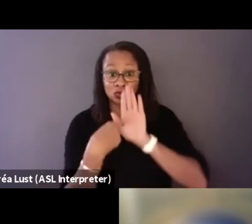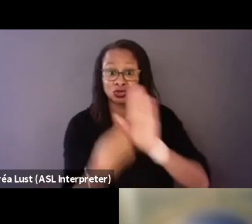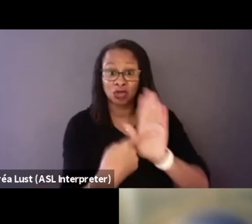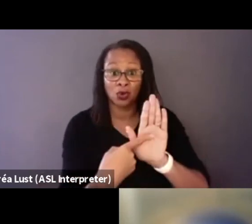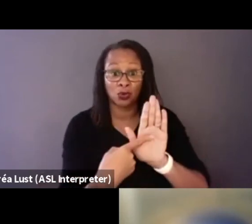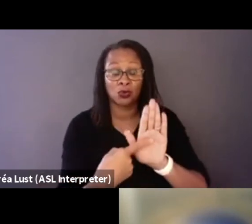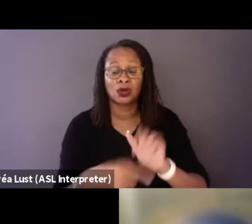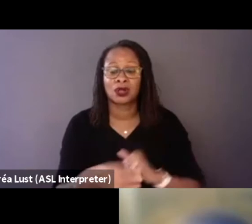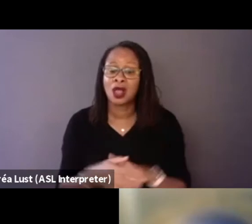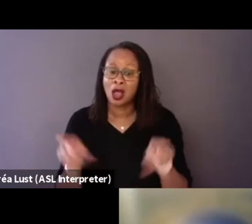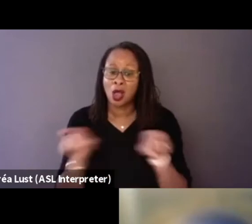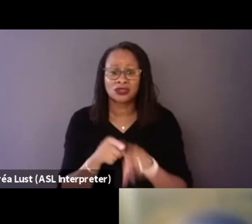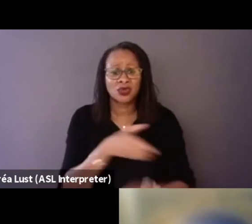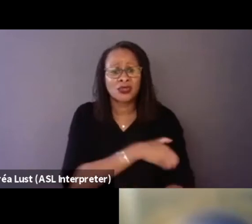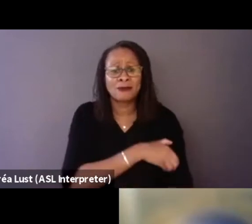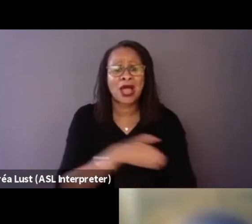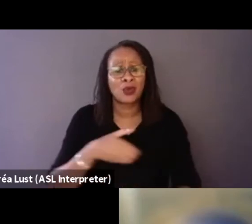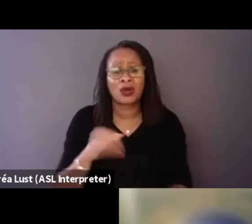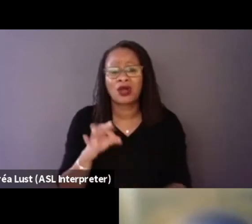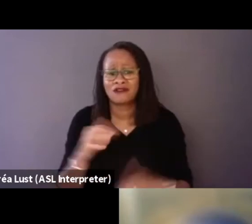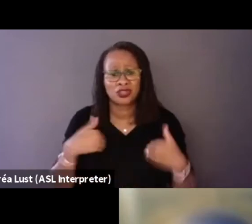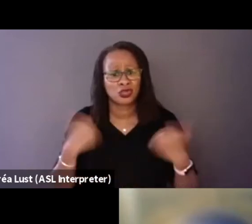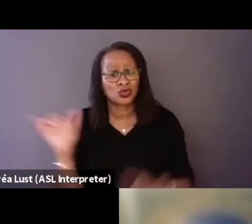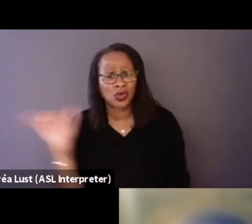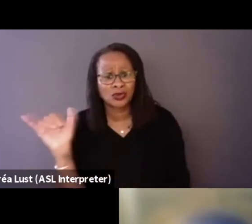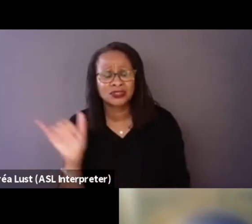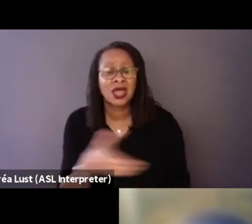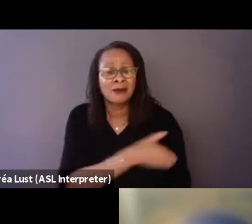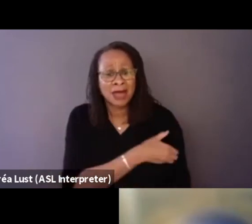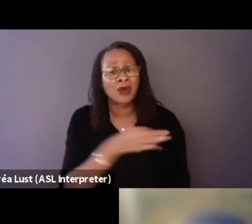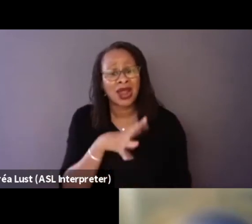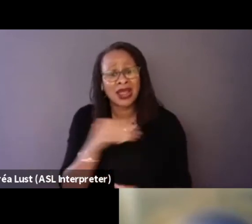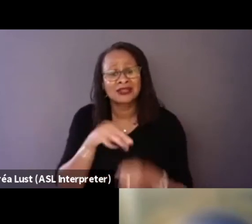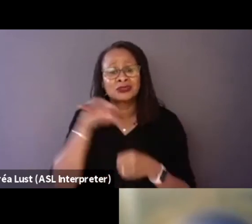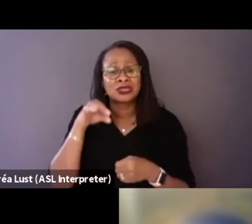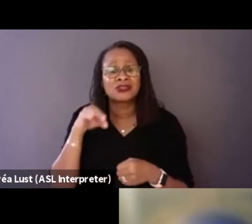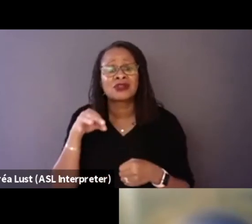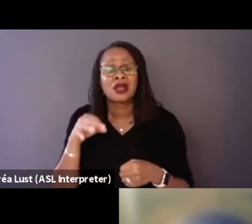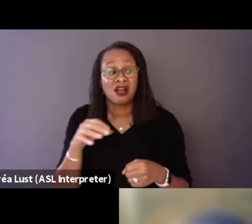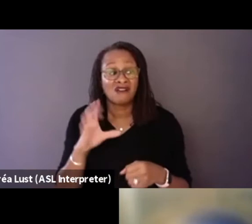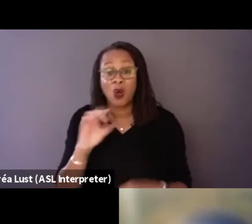And also just the power of the youth itself. The power and spirit of Oakland youth is powerful,